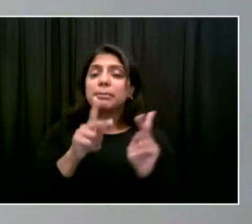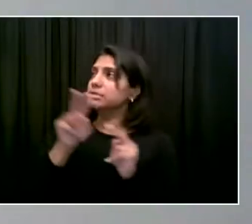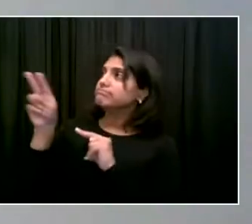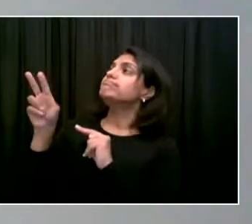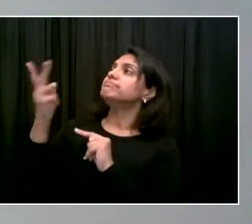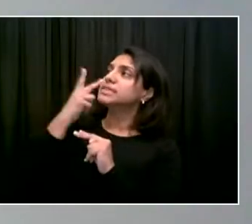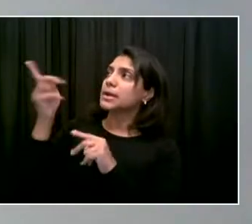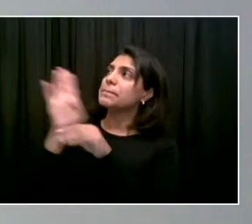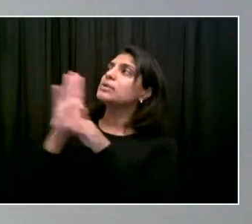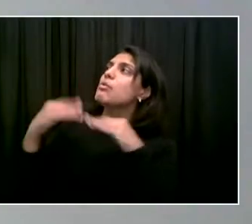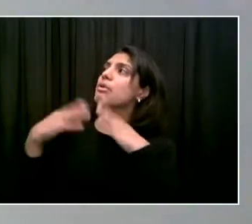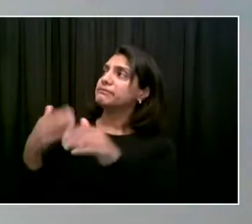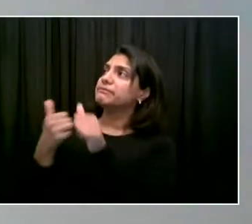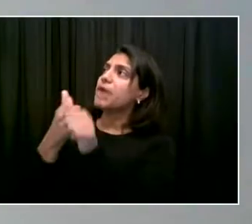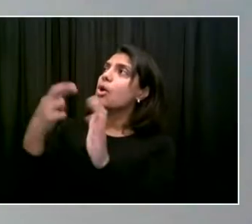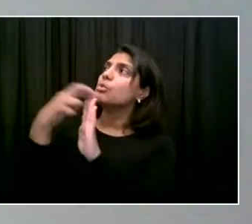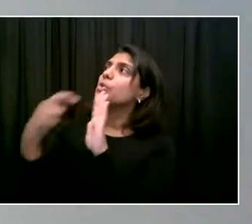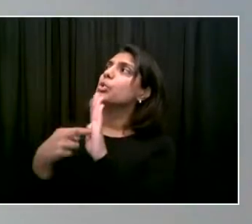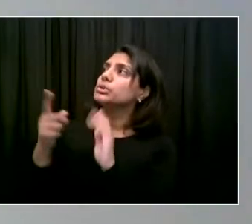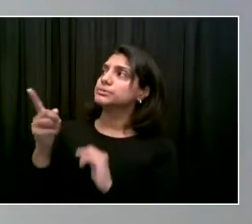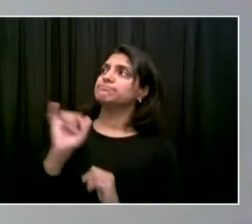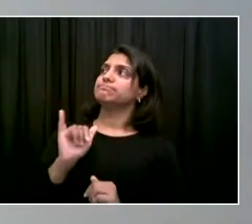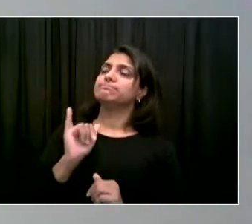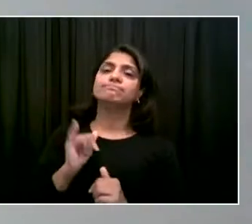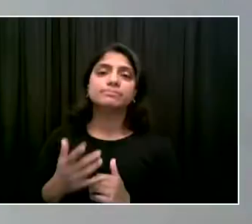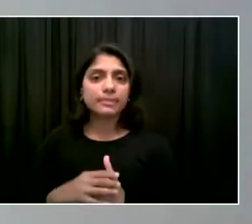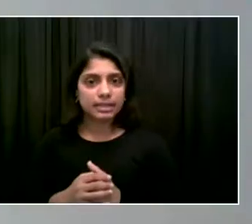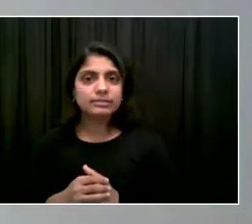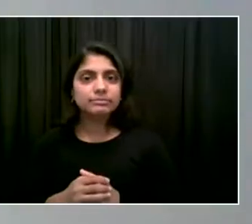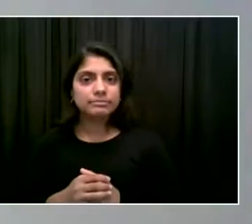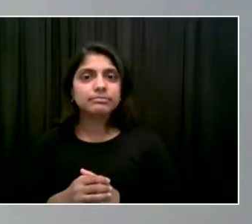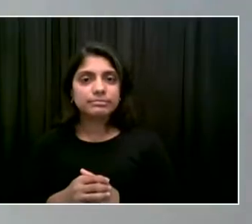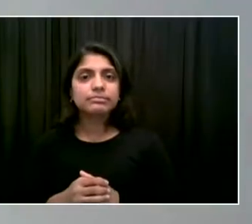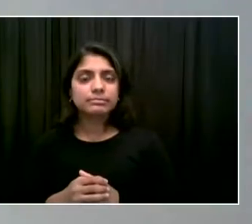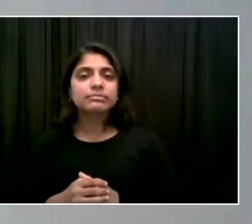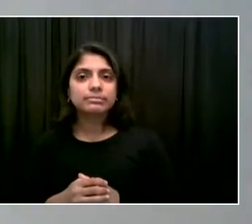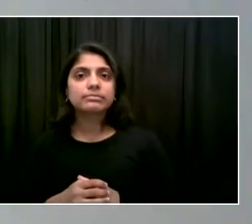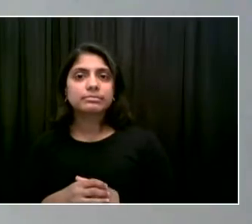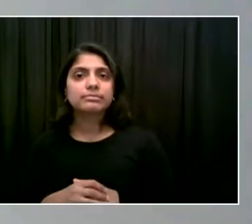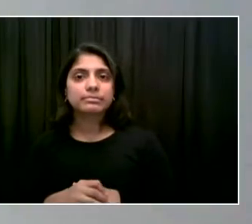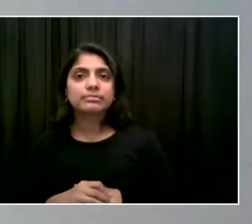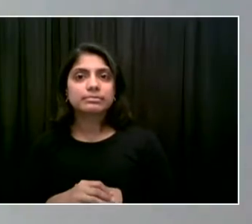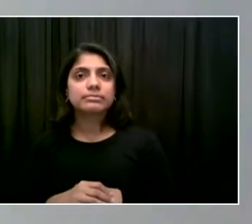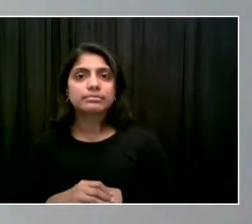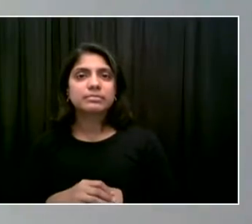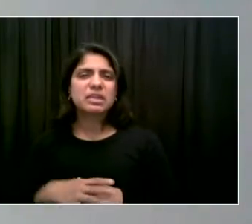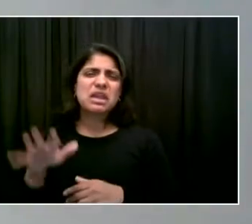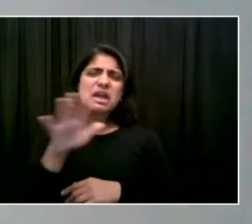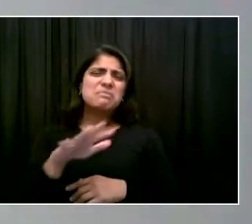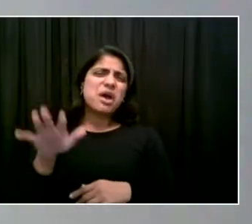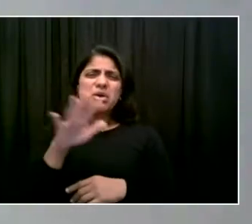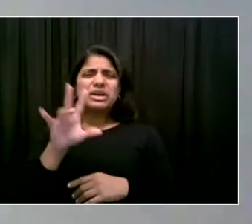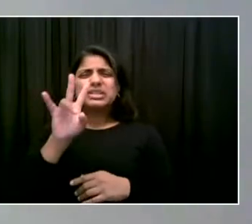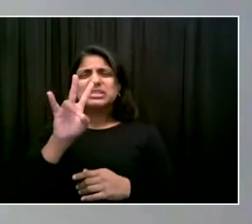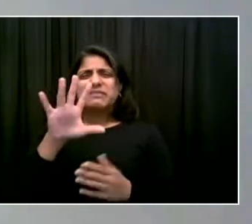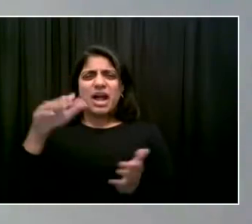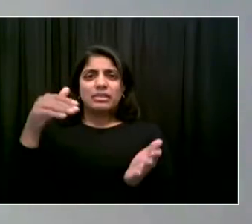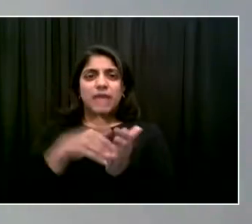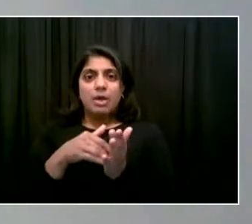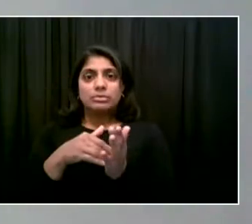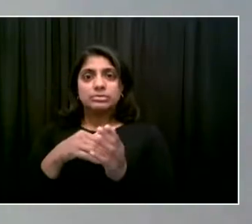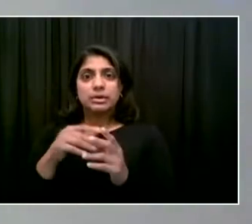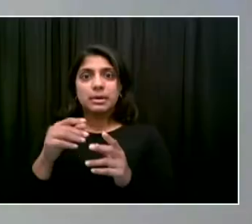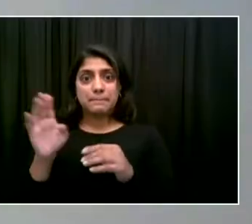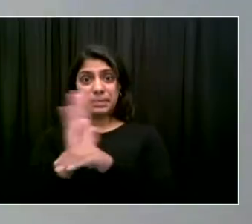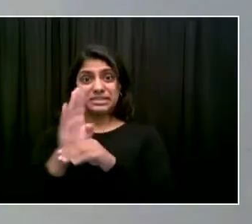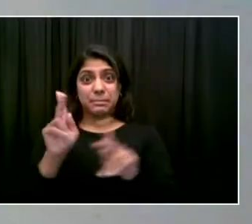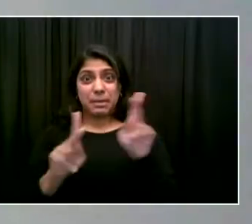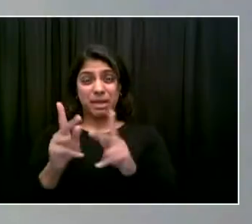ARE IN COMPLIANCE